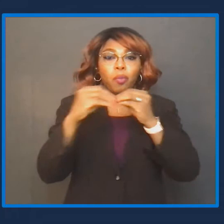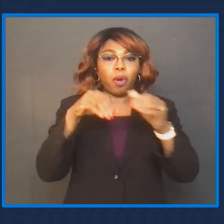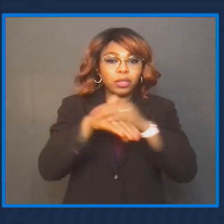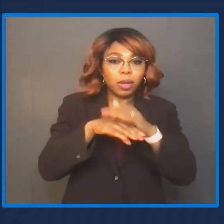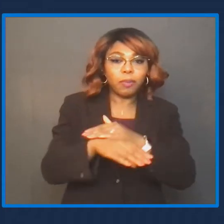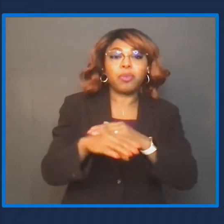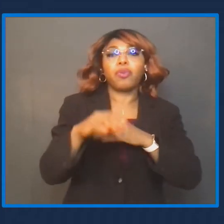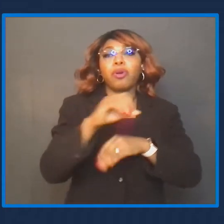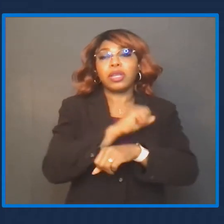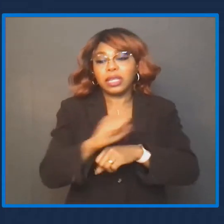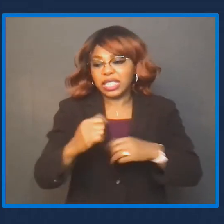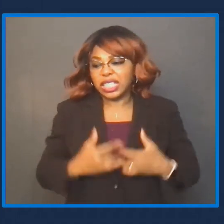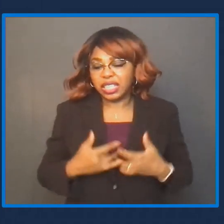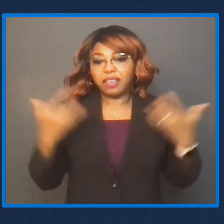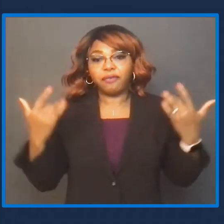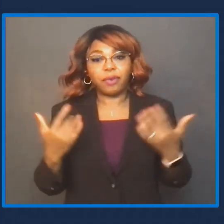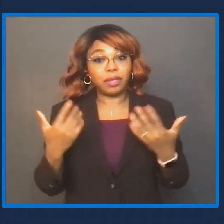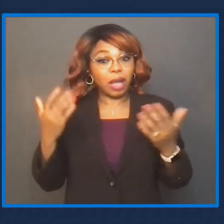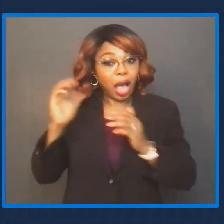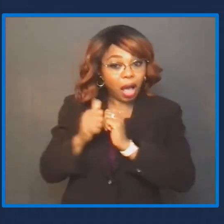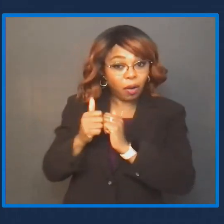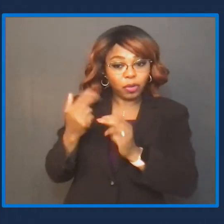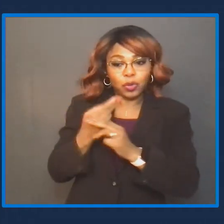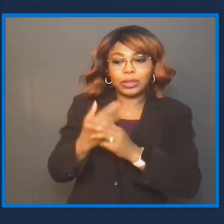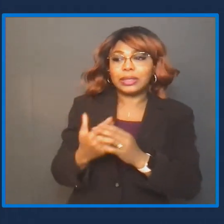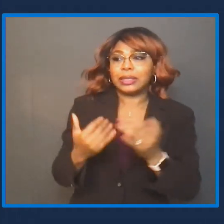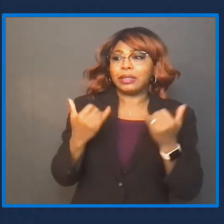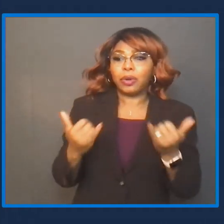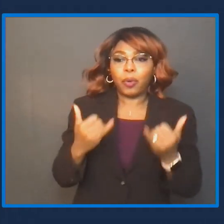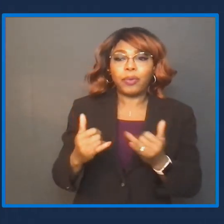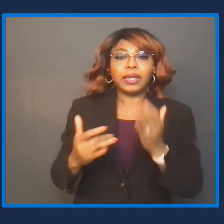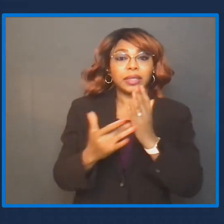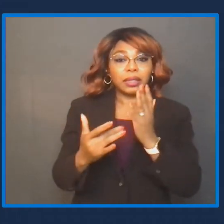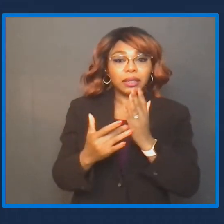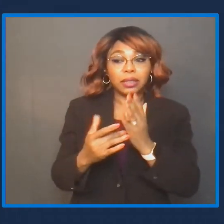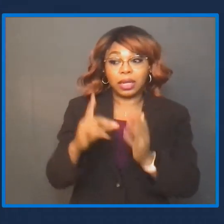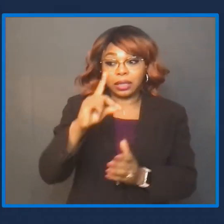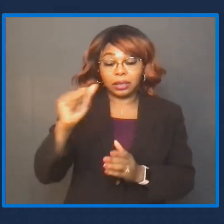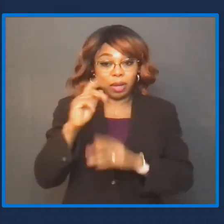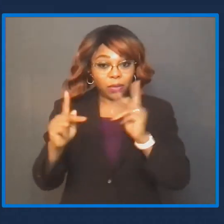by using the latest technology. For disabled people, especially blind people like myself,